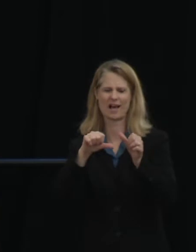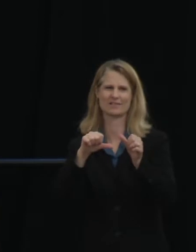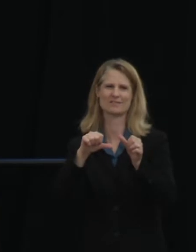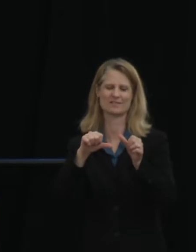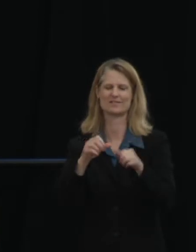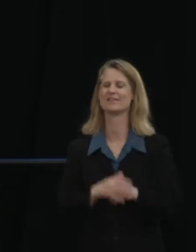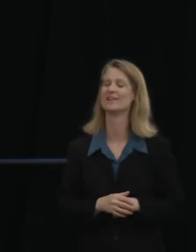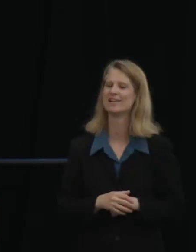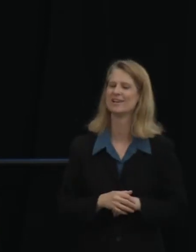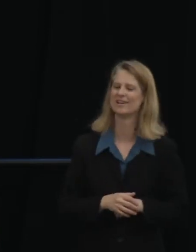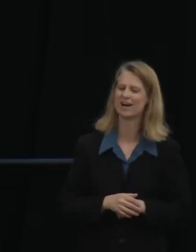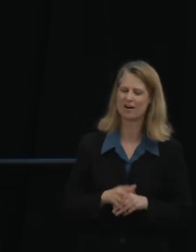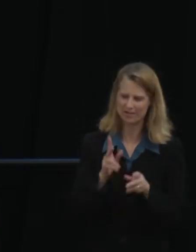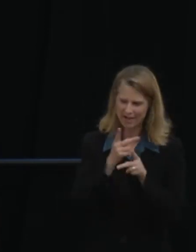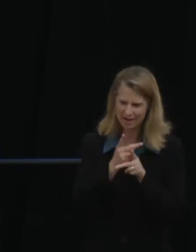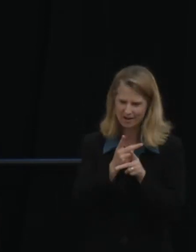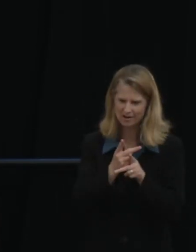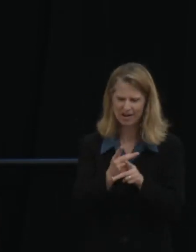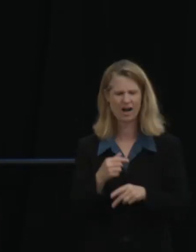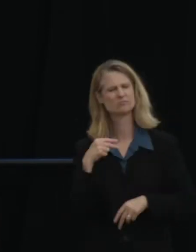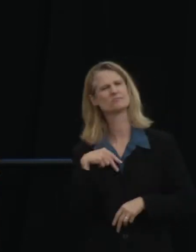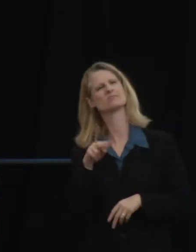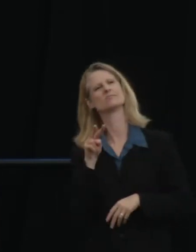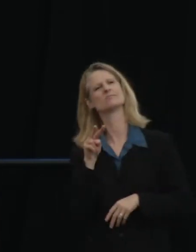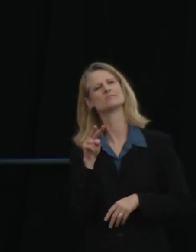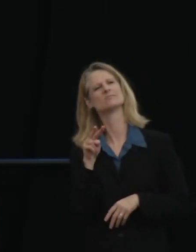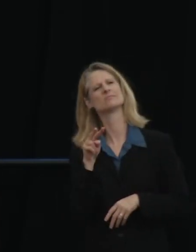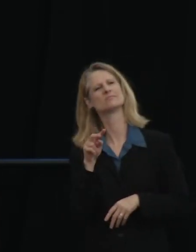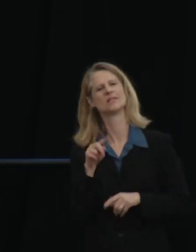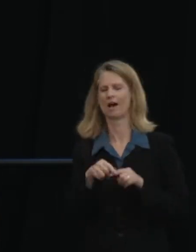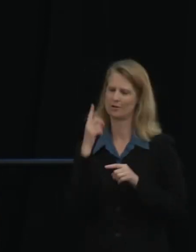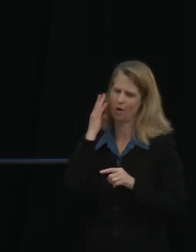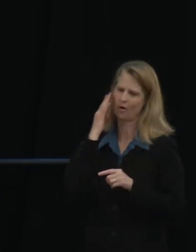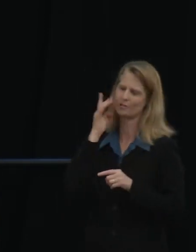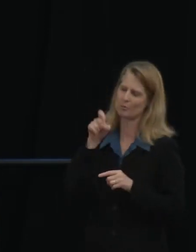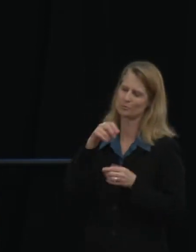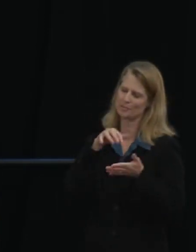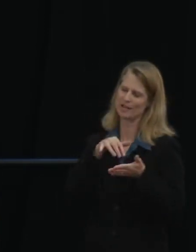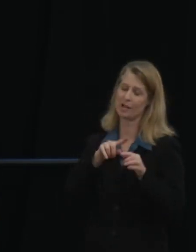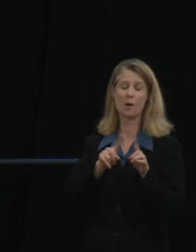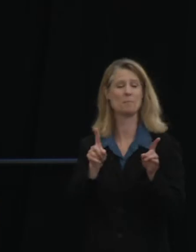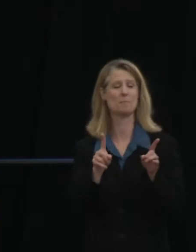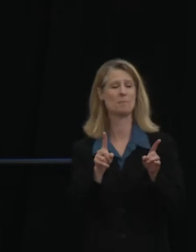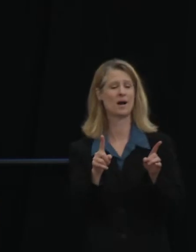supposed to be studying, but it captures the idea that nursing is where healthcare meets people.